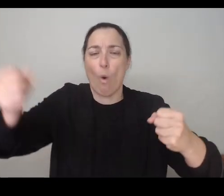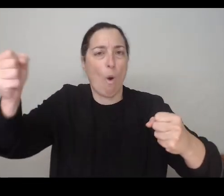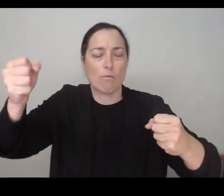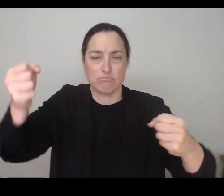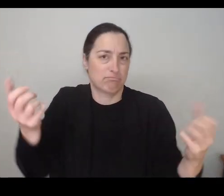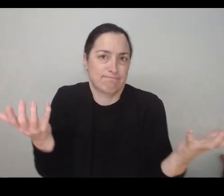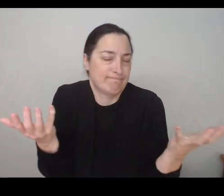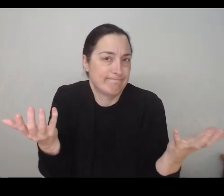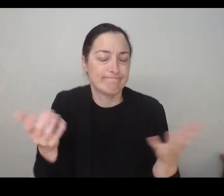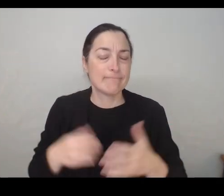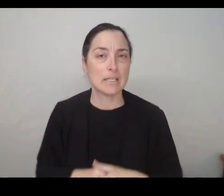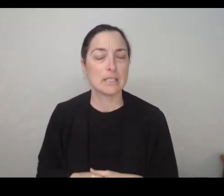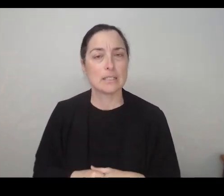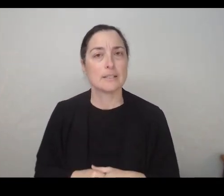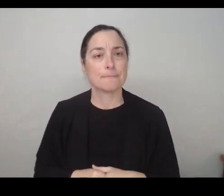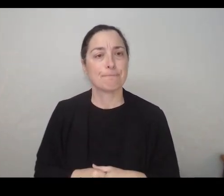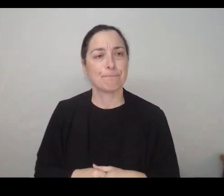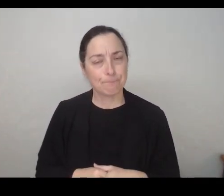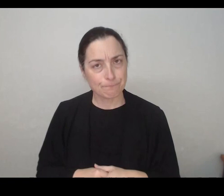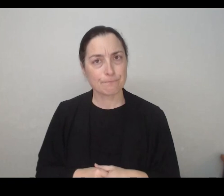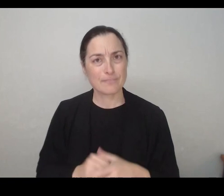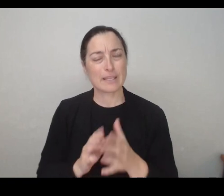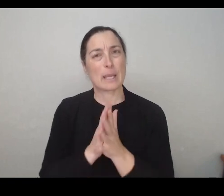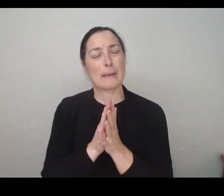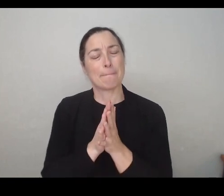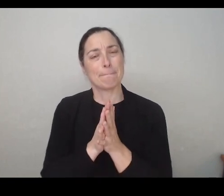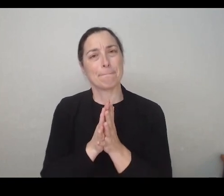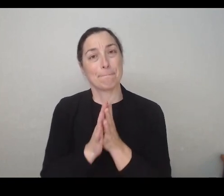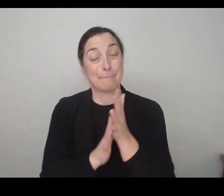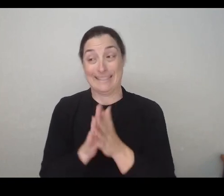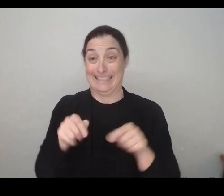So behind the polemics, this exhibition is also for me